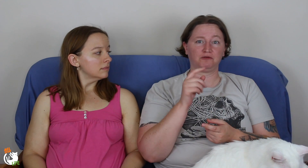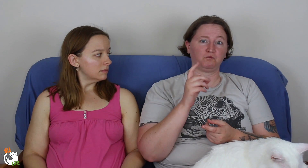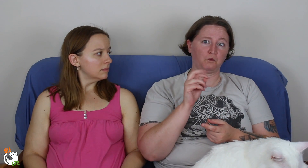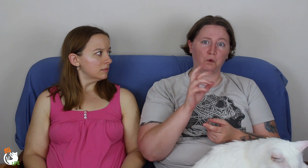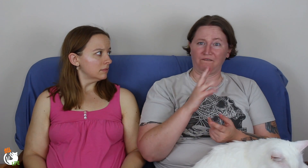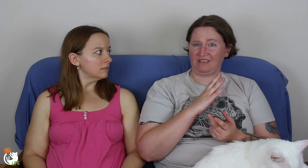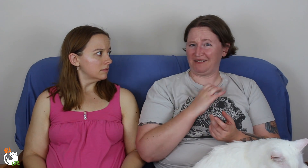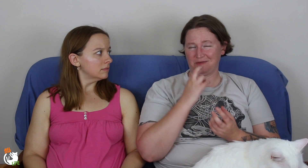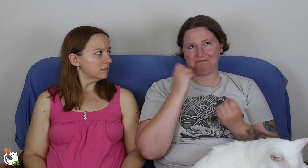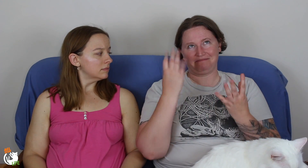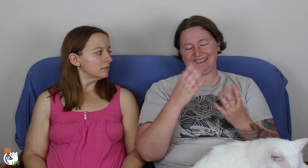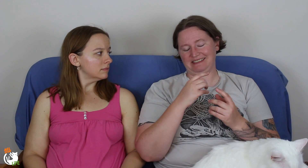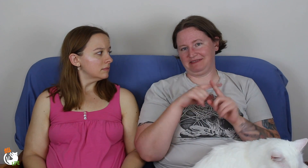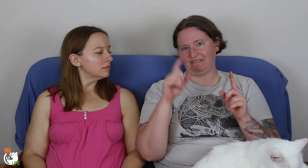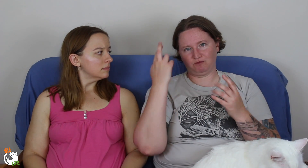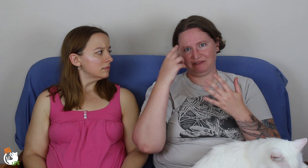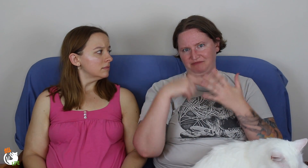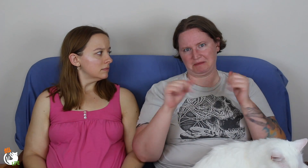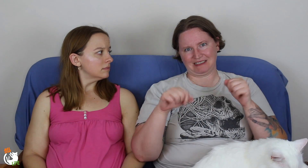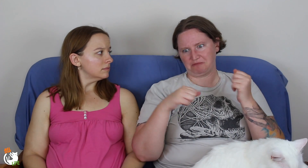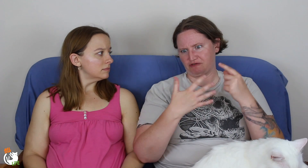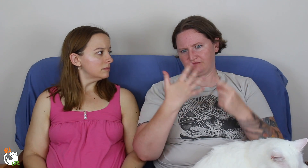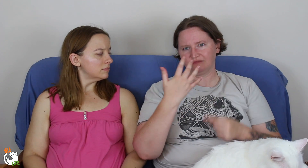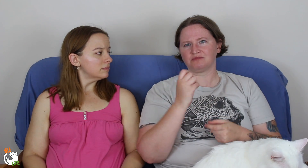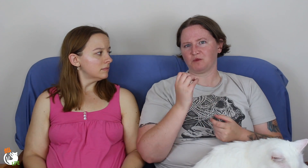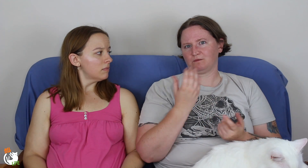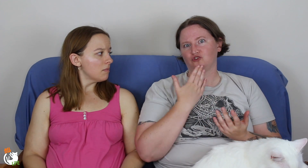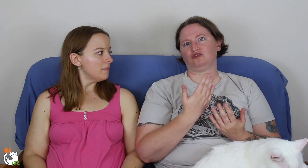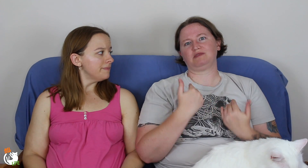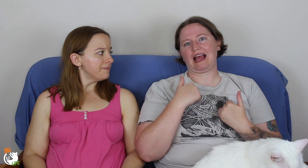So they might need to have a donor, which is fine. There's so many different possible reasons for it.